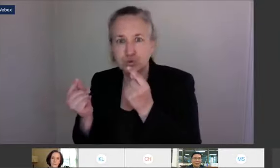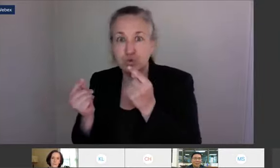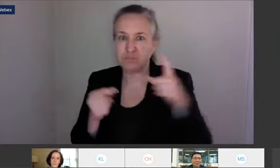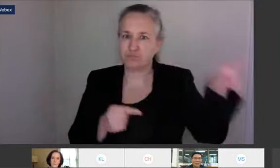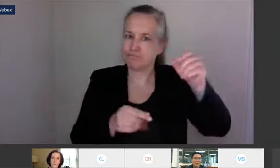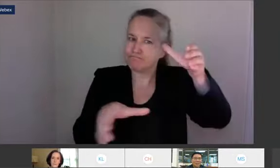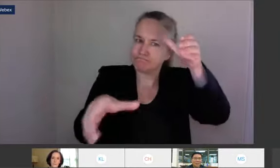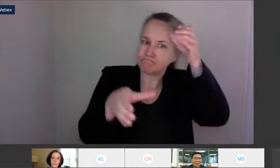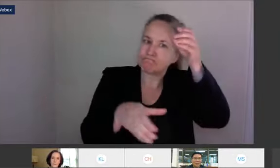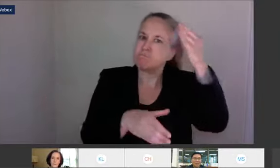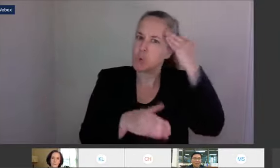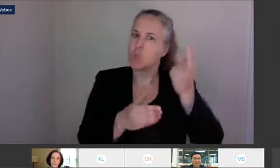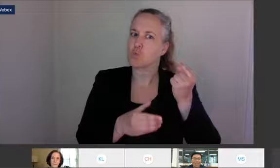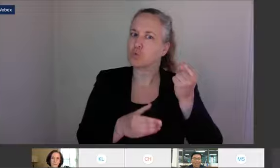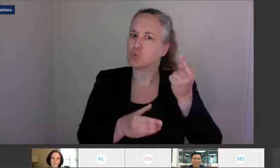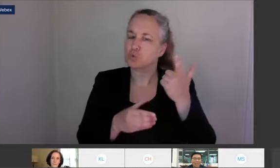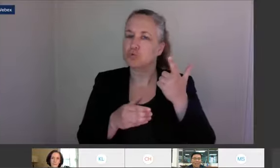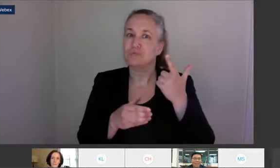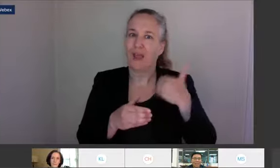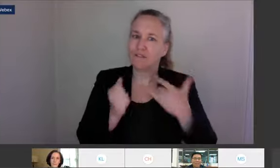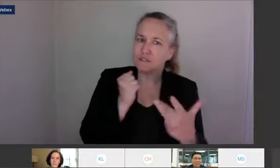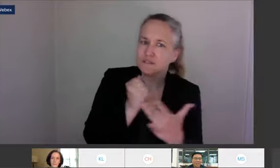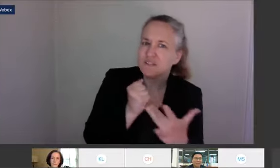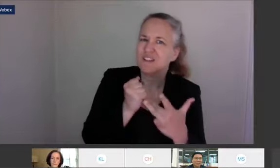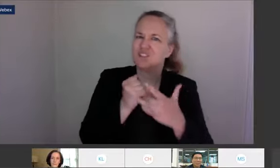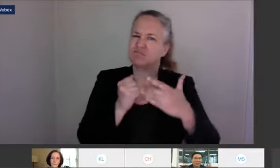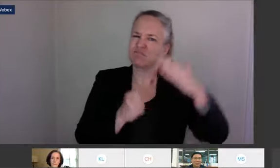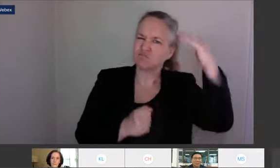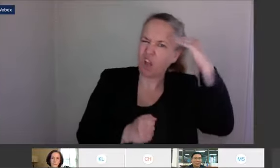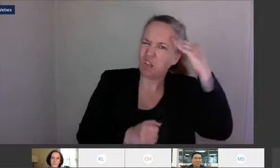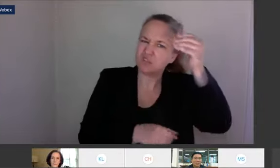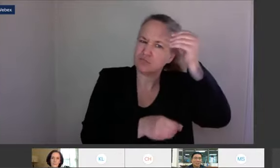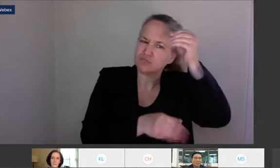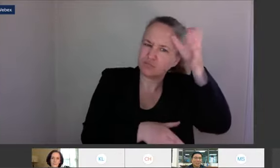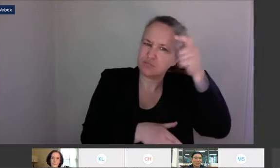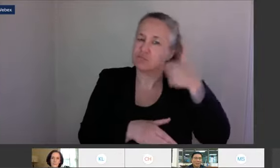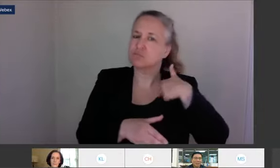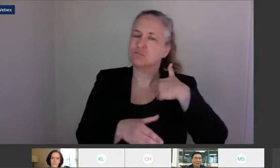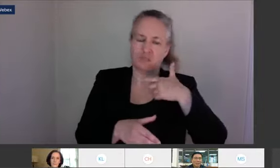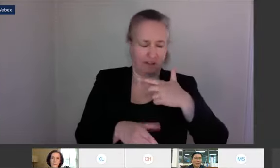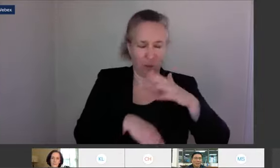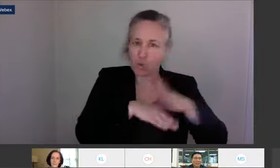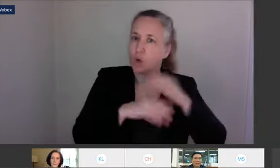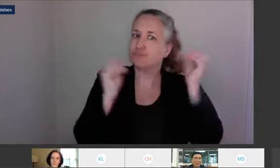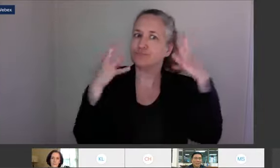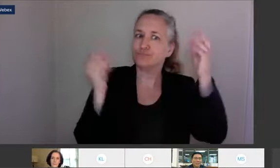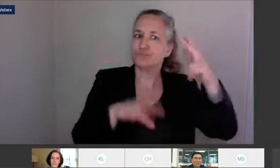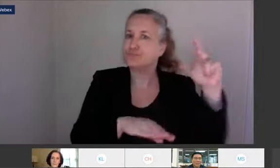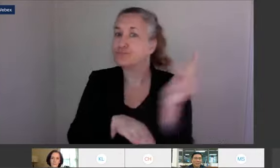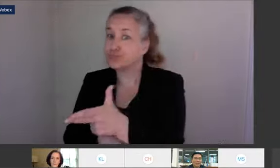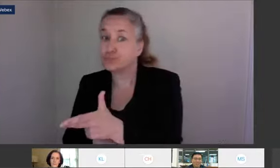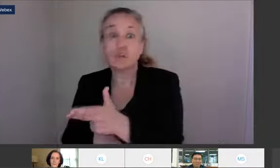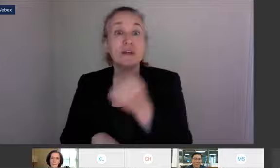latest treatments and technologies to bring many aspects of emergency department care right to your front door if you're having serious signs or symptoms